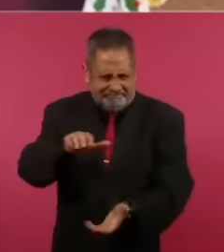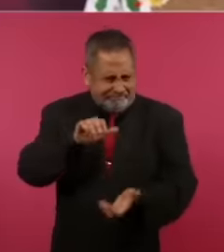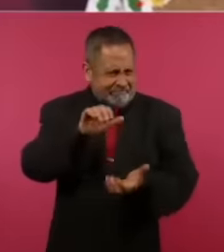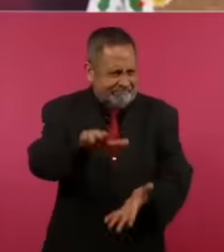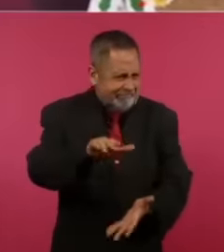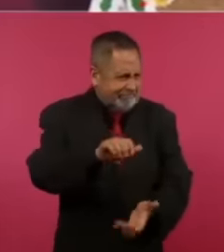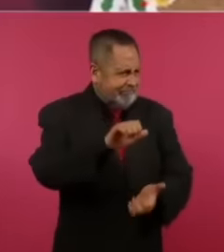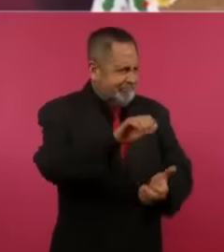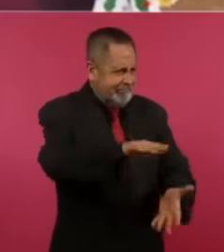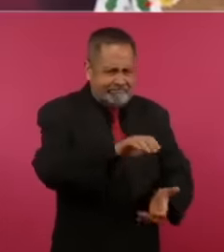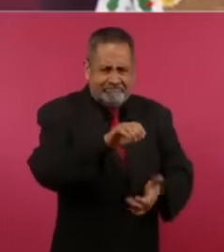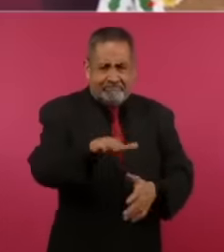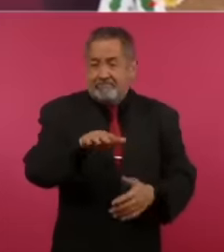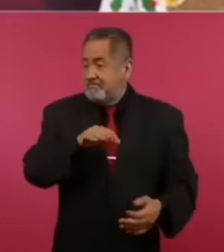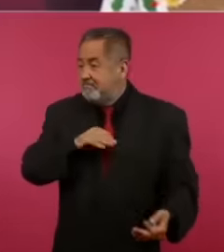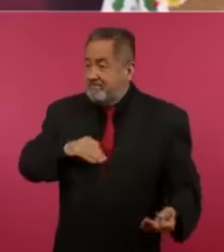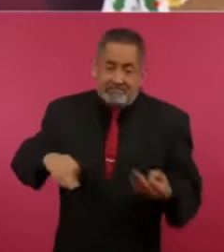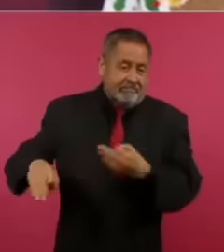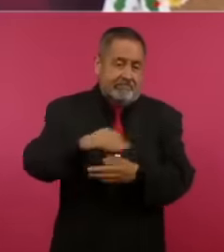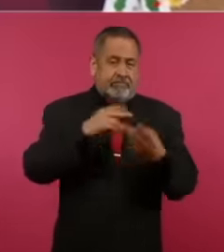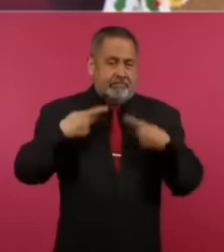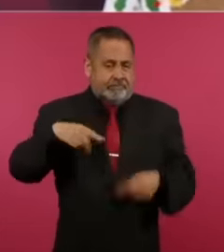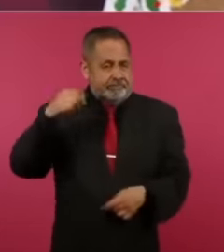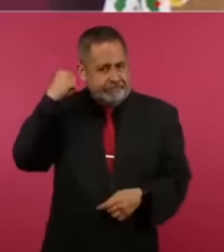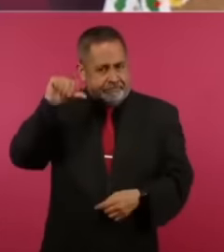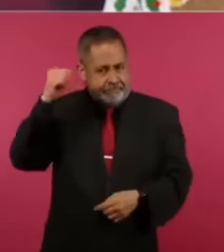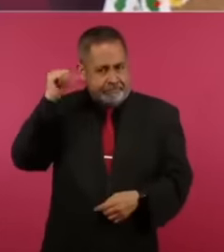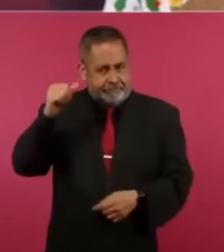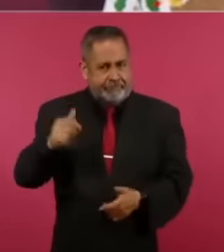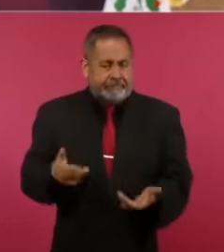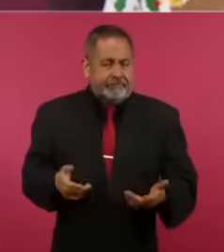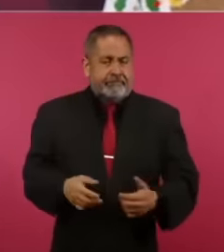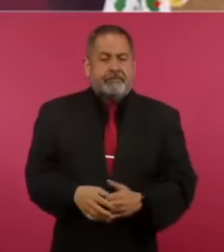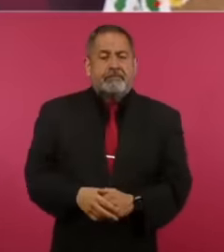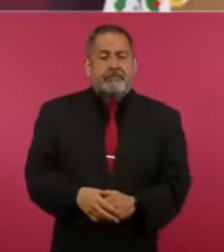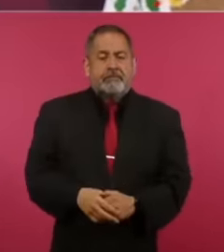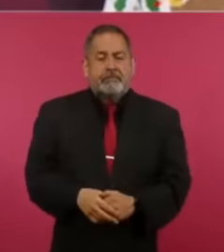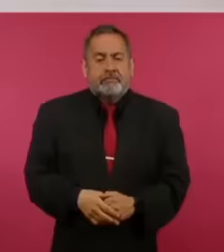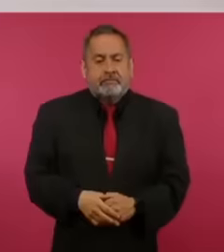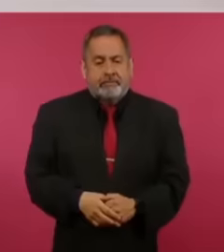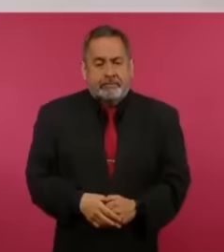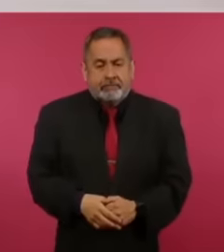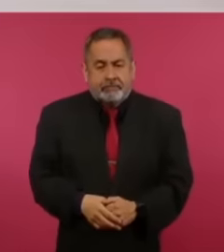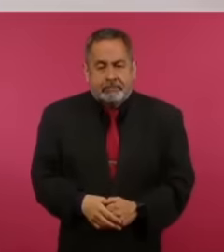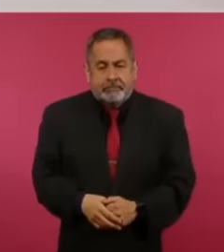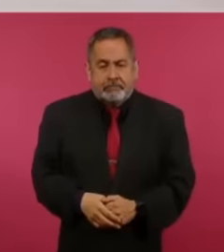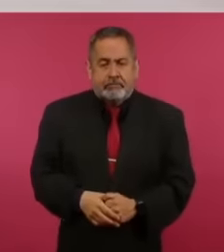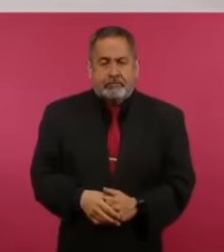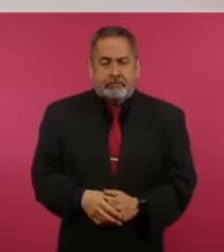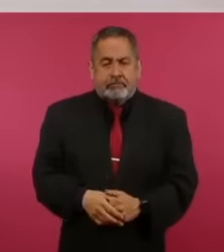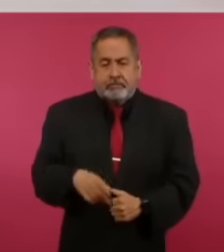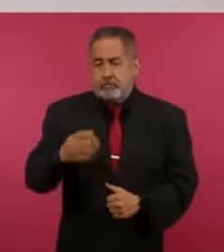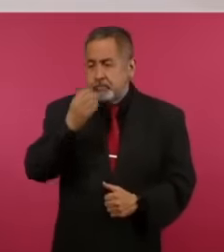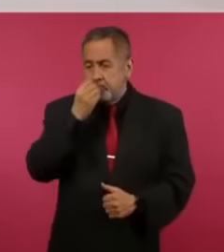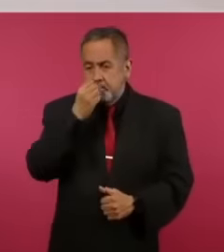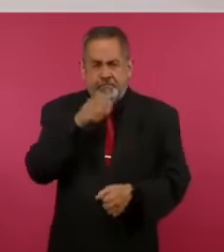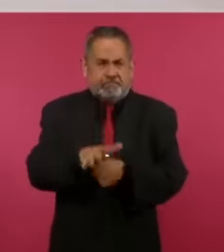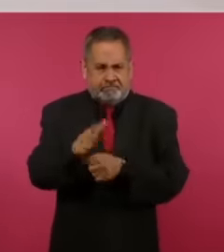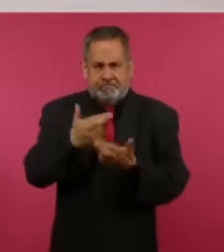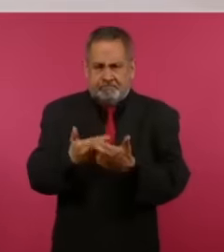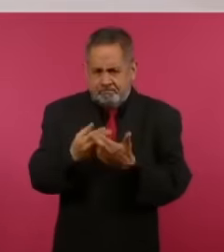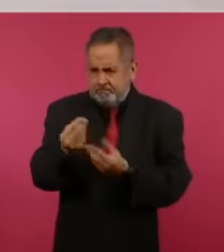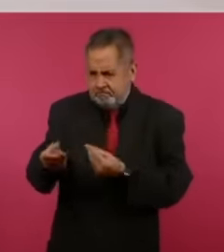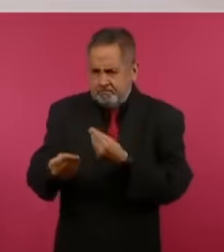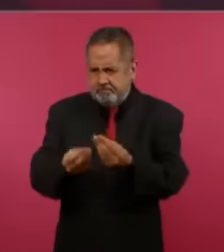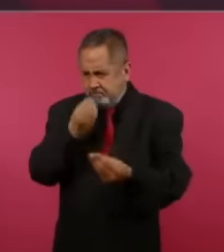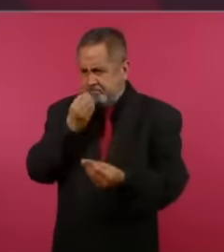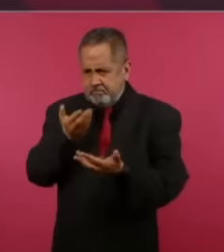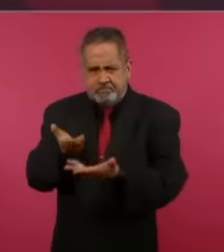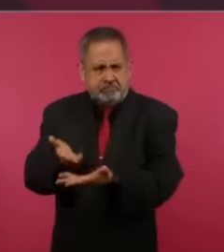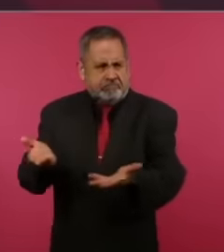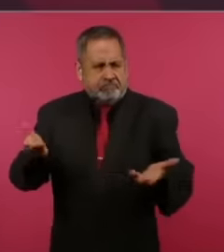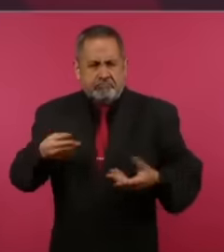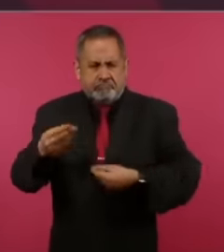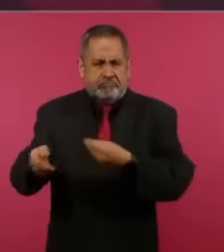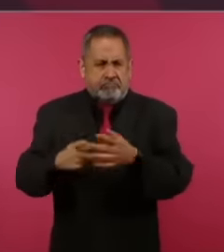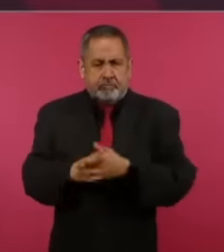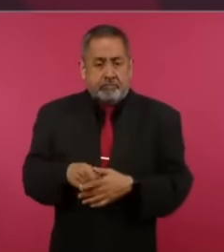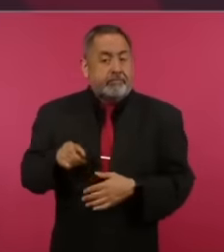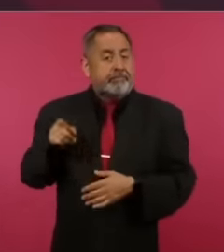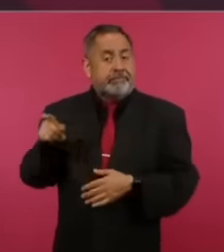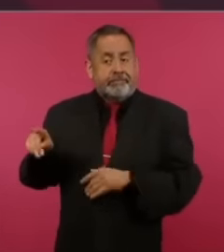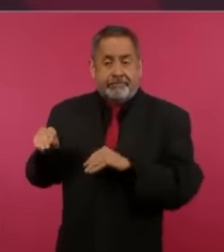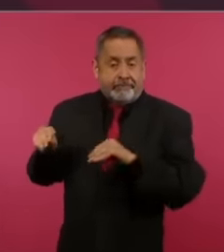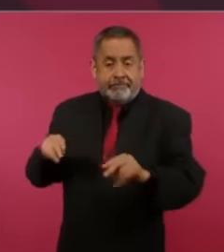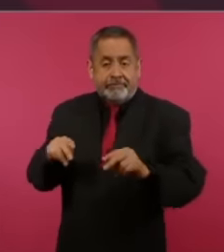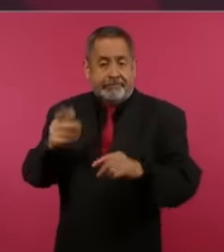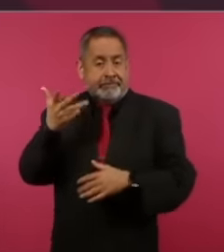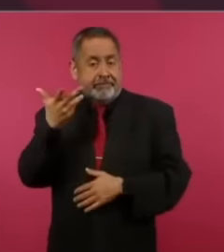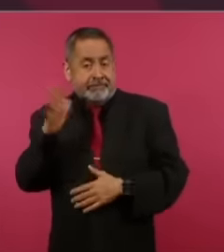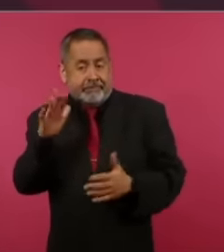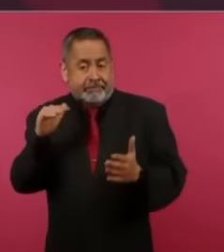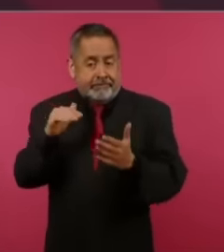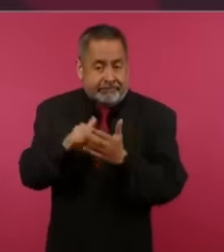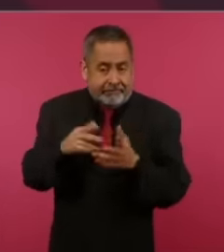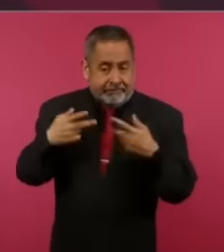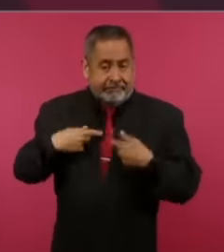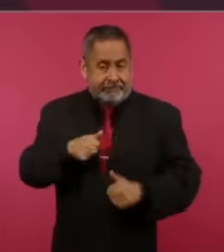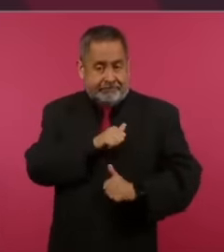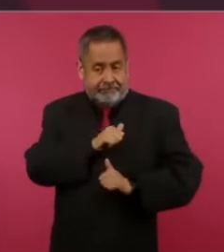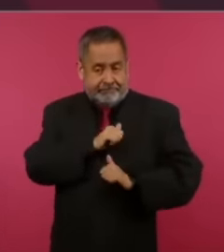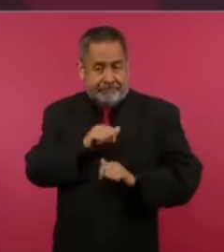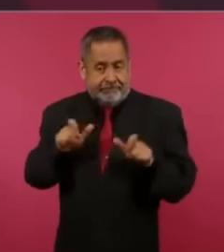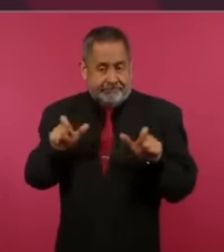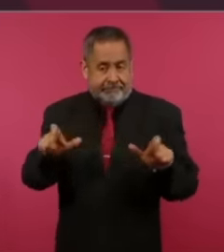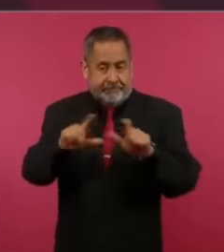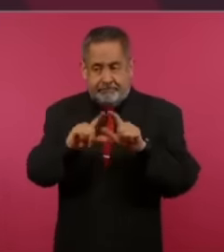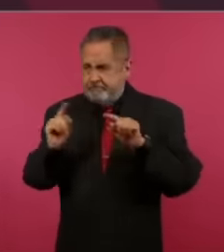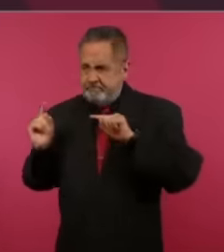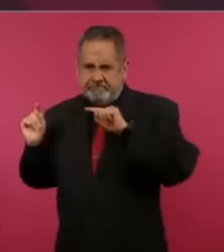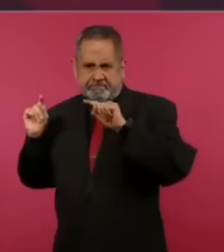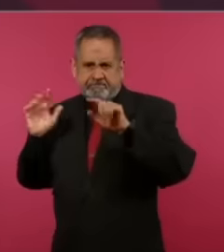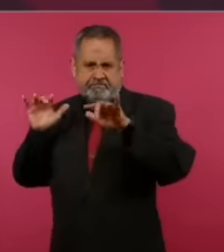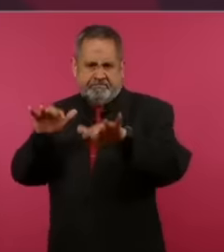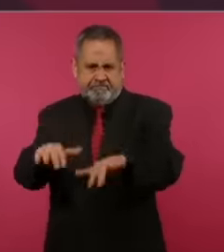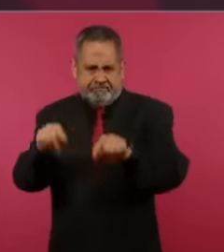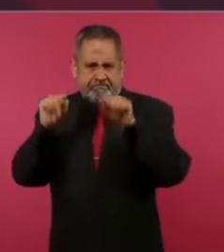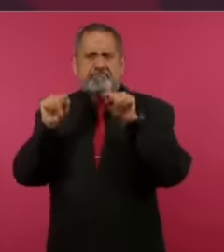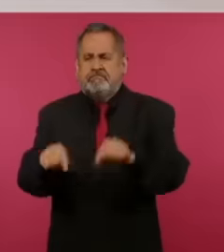people. Hey, there was never a shortage of food, eh? They mobilized 10,000 elements of the National Guard and we are